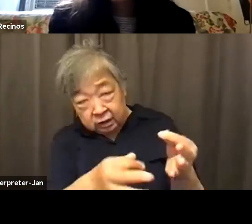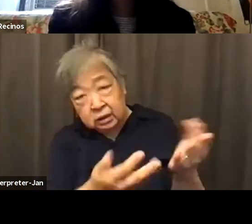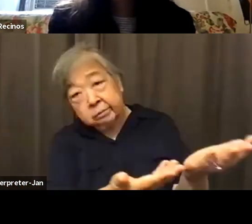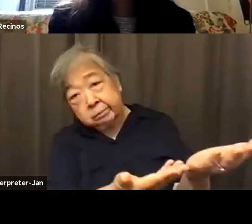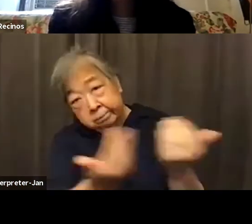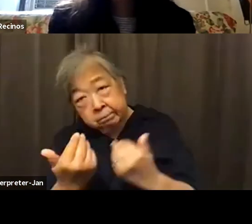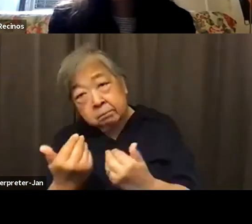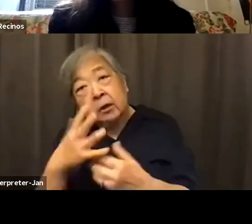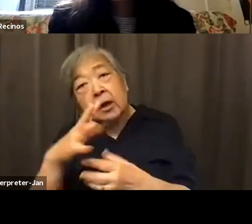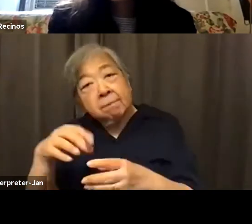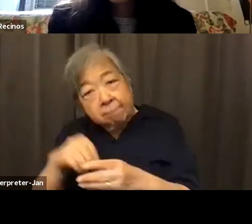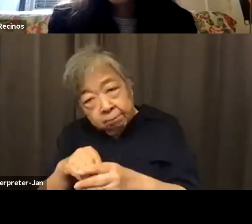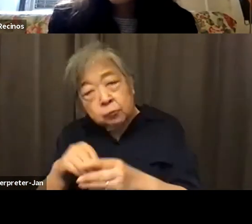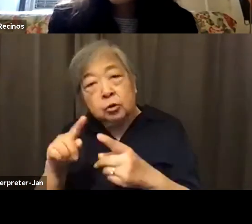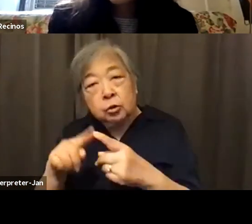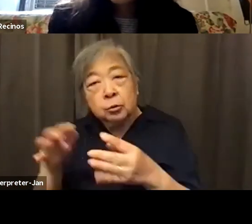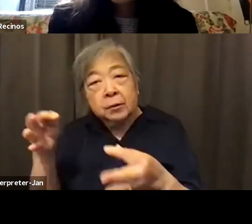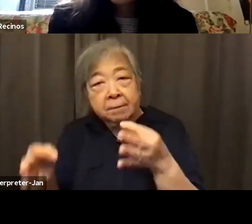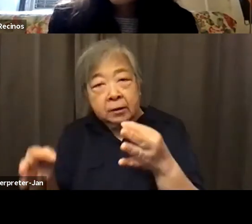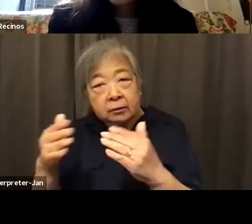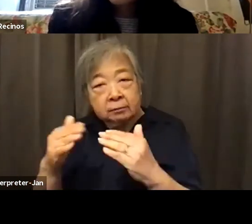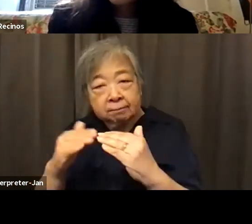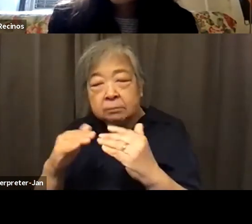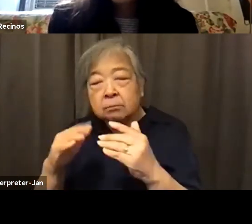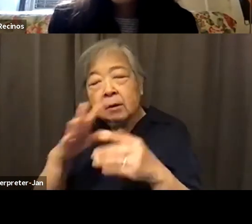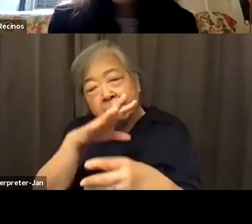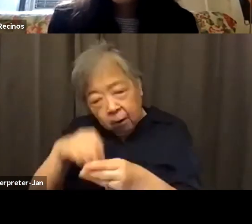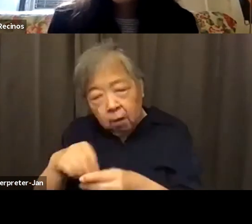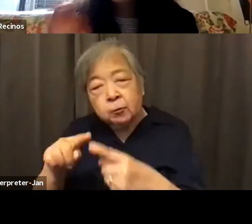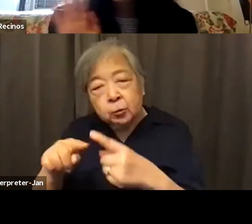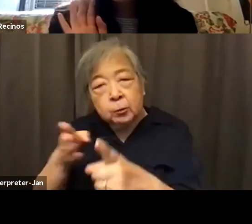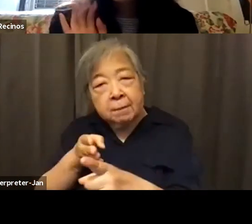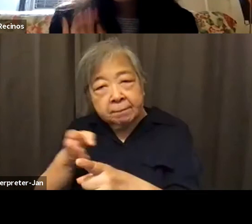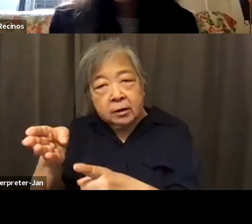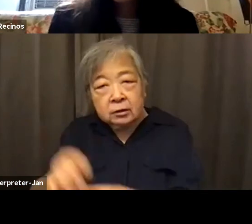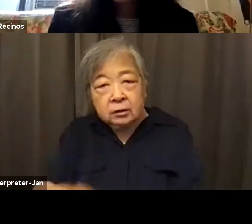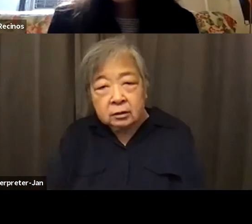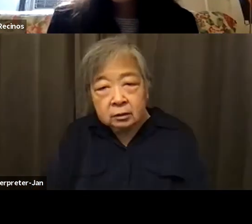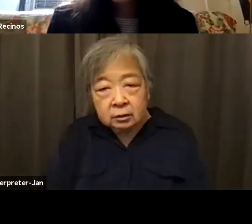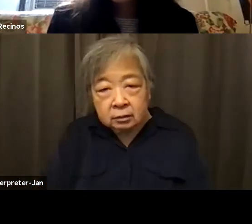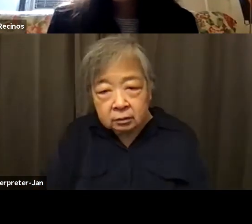JOHILENY MERÁN: That's great. Anyone else? Emely?